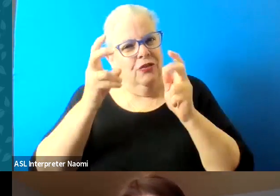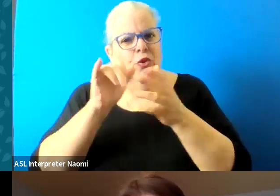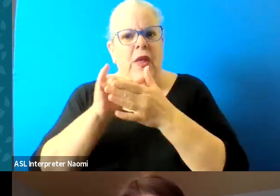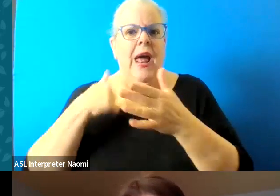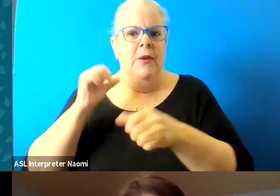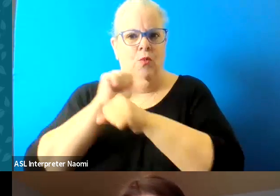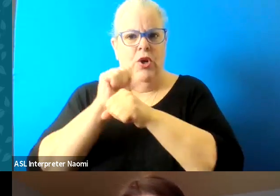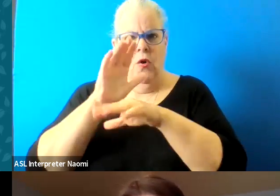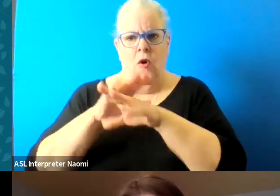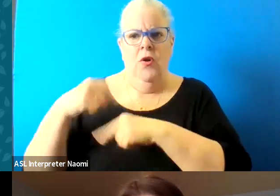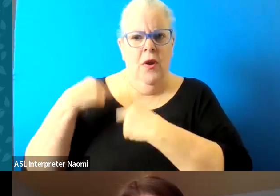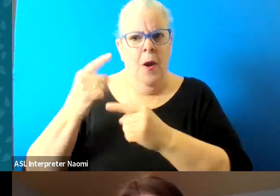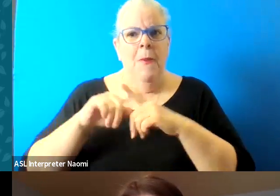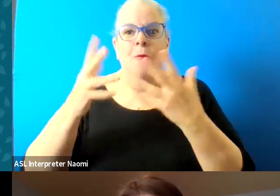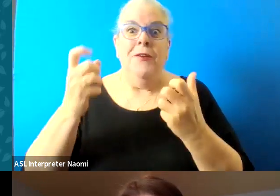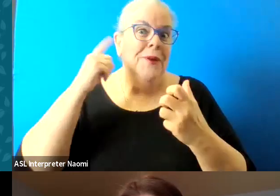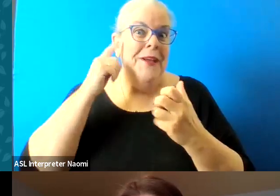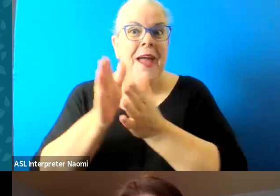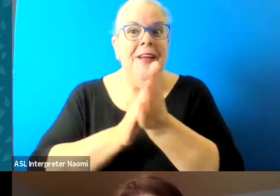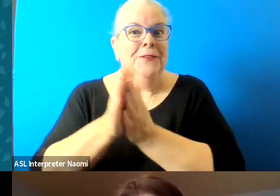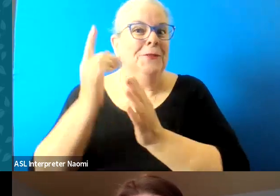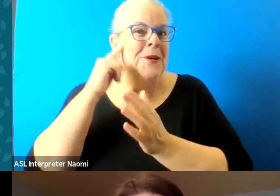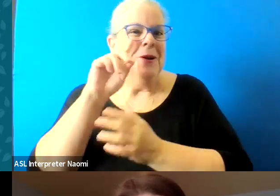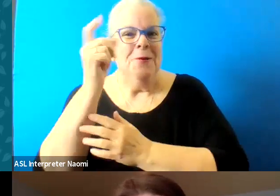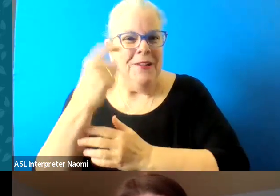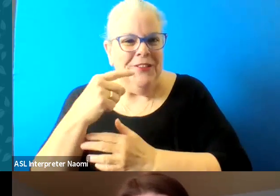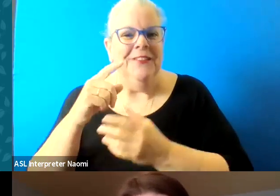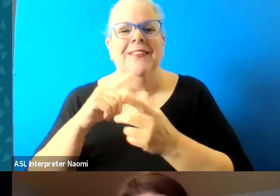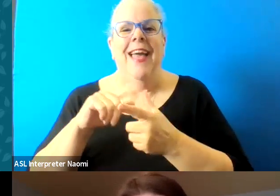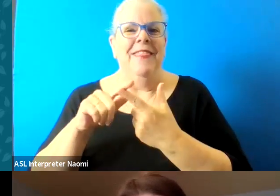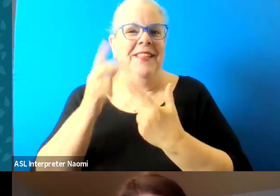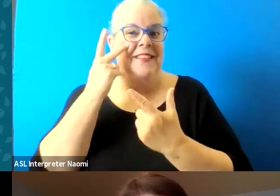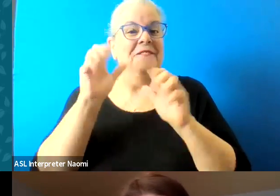But I want to hear the questions and then see if I can answer them well.